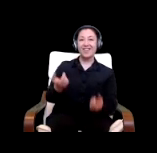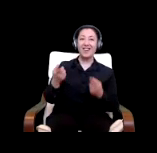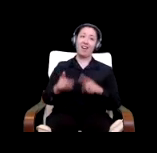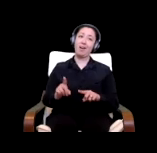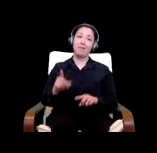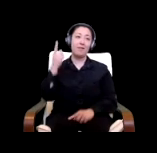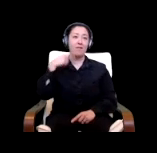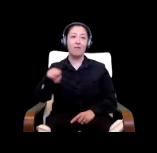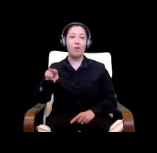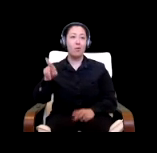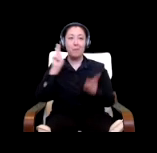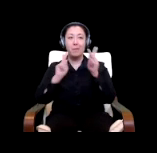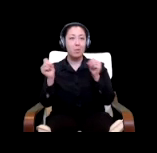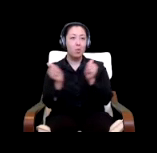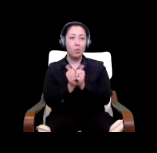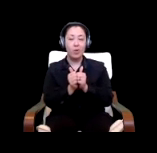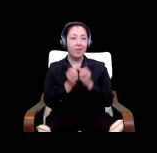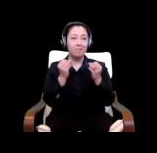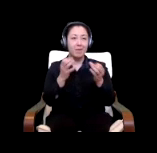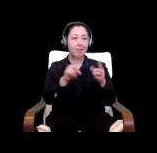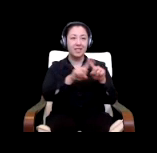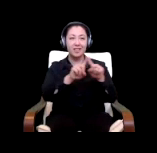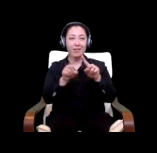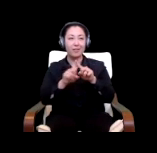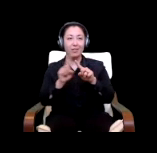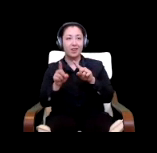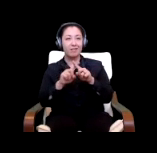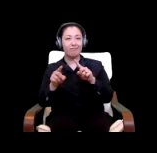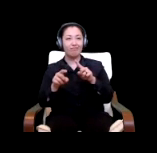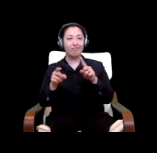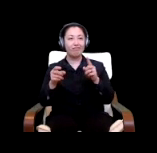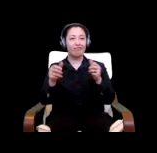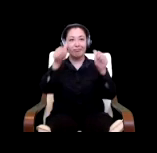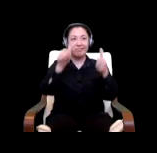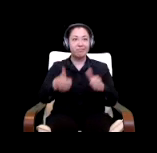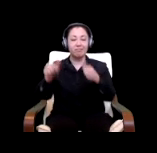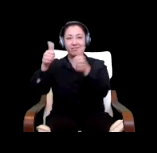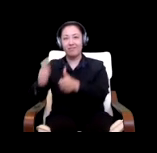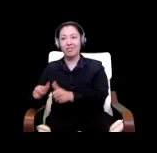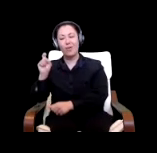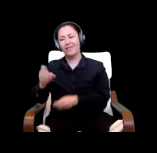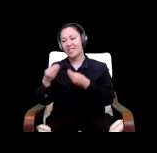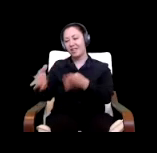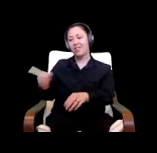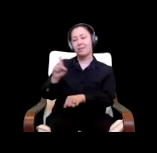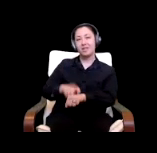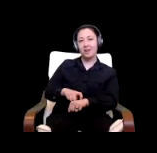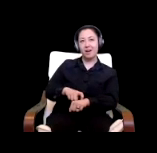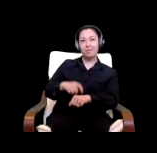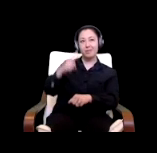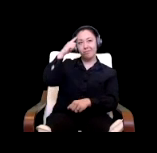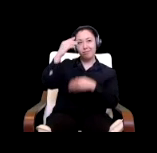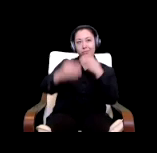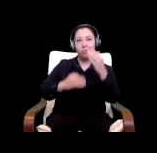loss. It is important to give them time to process information and make their response.